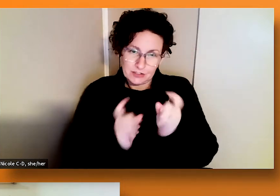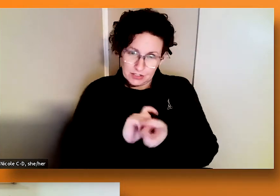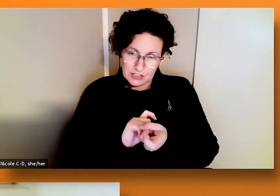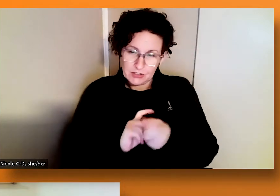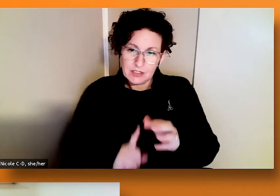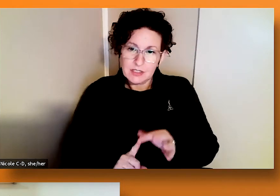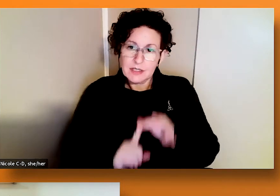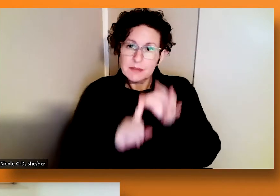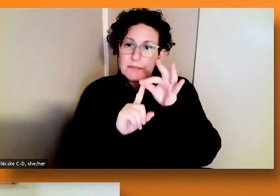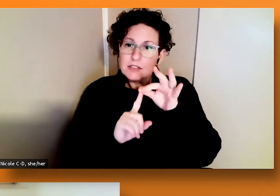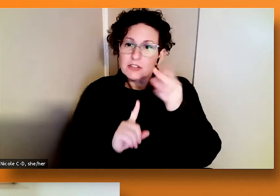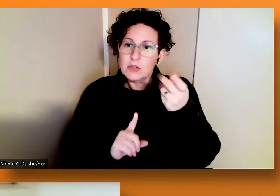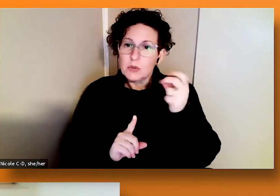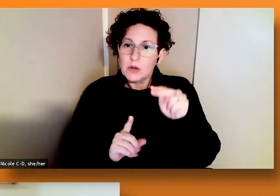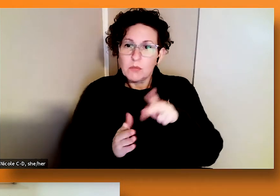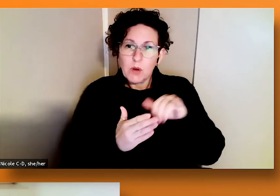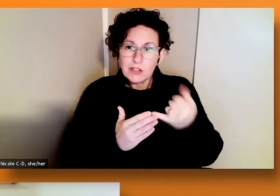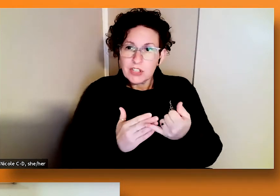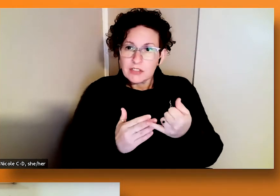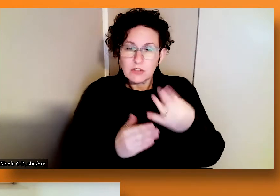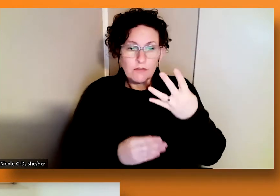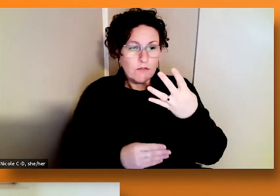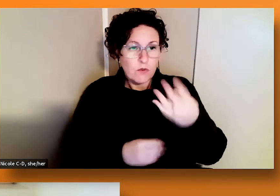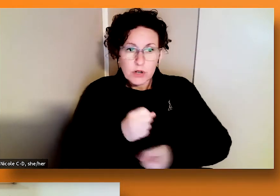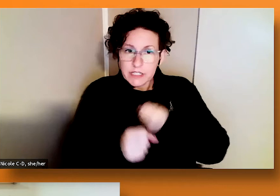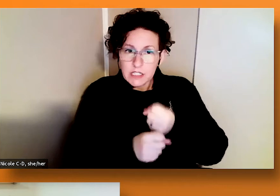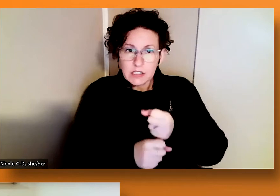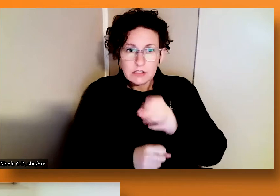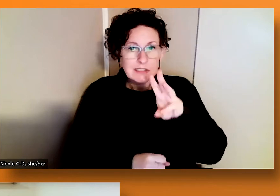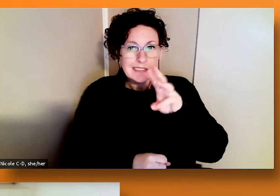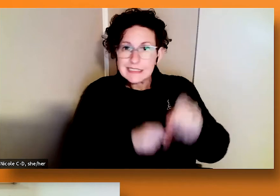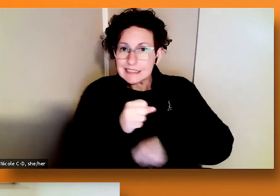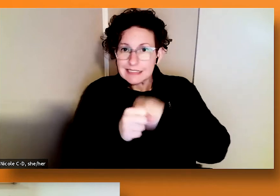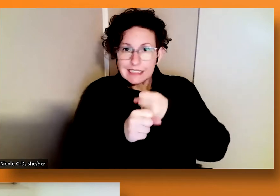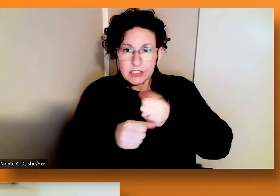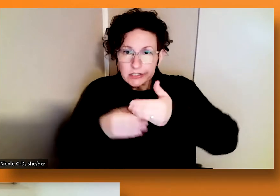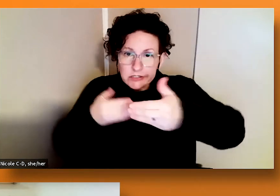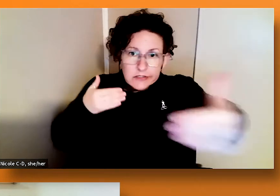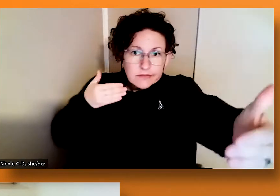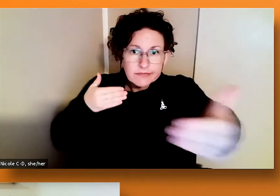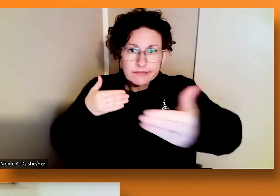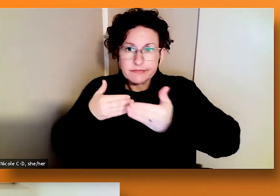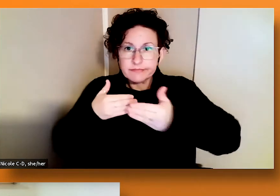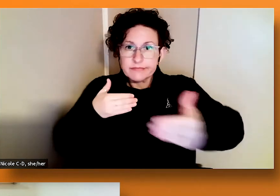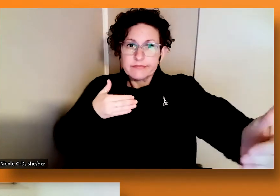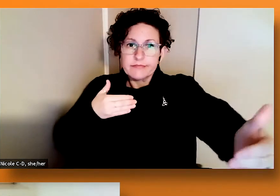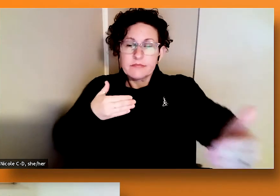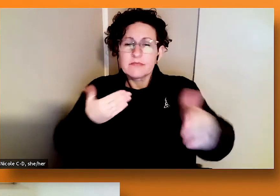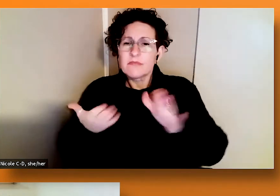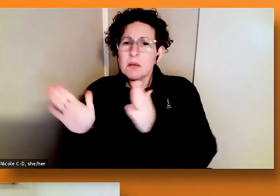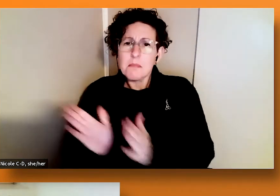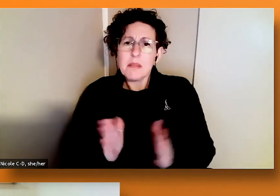especially when projects are four or six years long. You know, your plans could change.